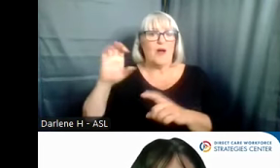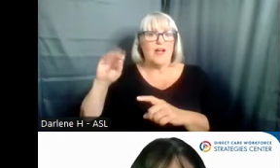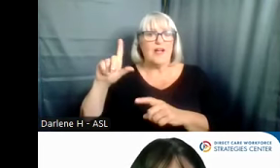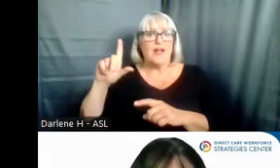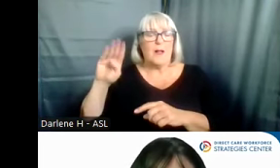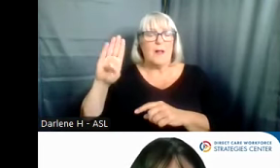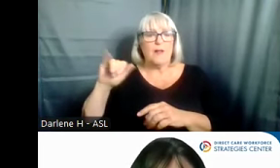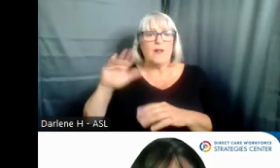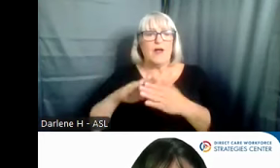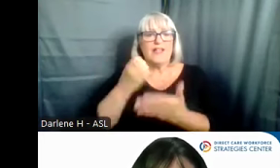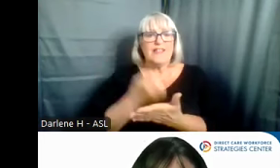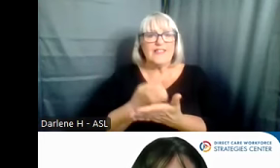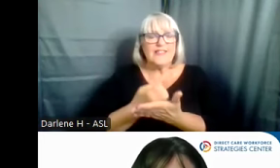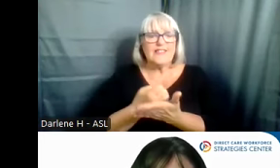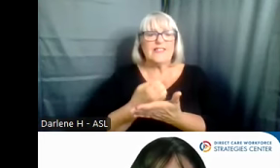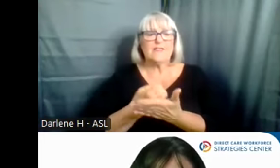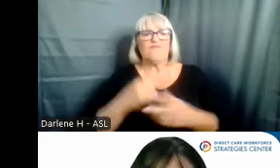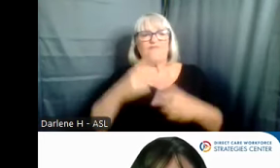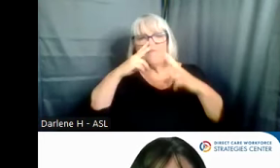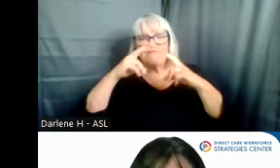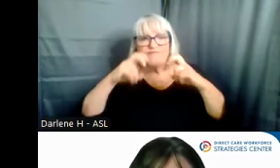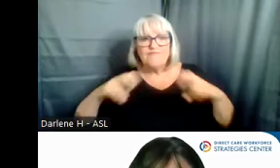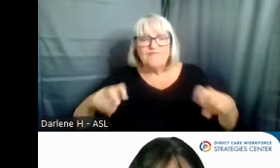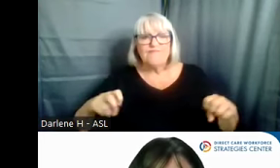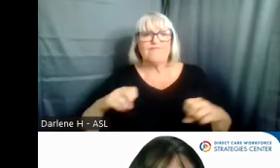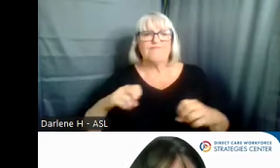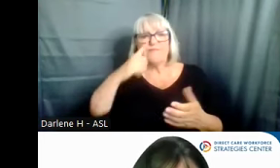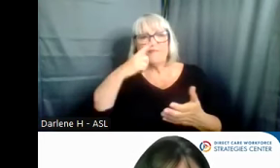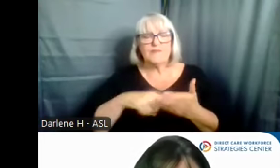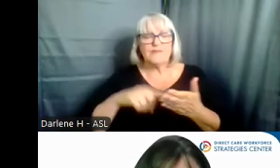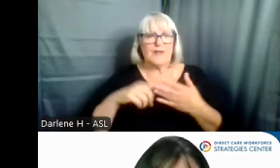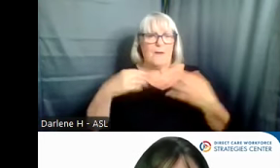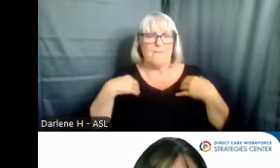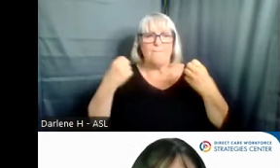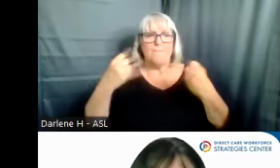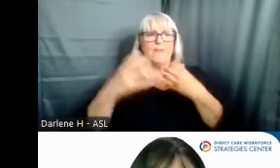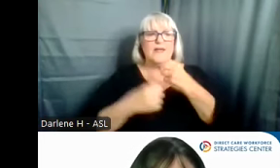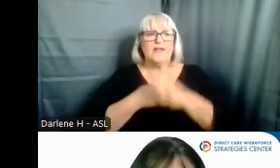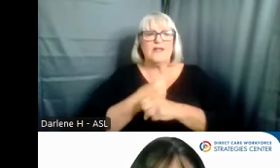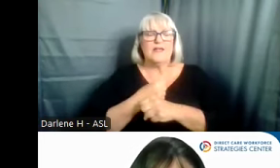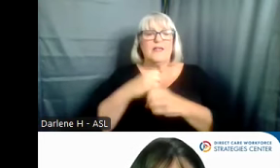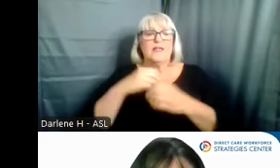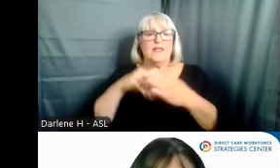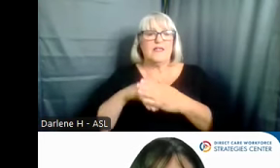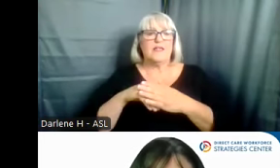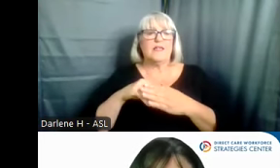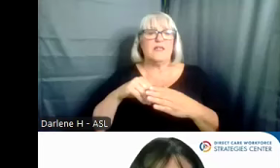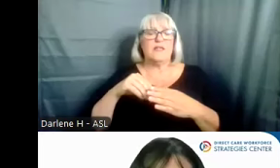Chris has over 15 years of professional experience in government and academia. His work as a researcher for Singapore